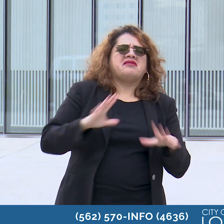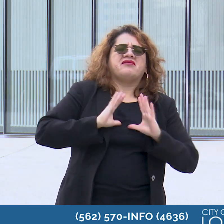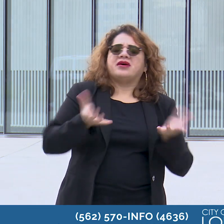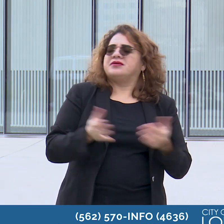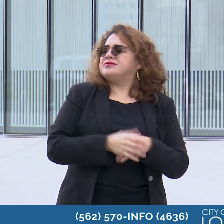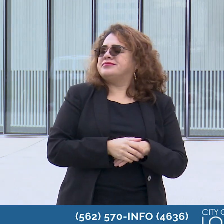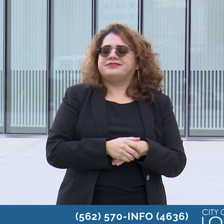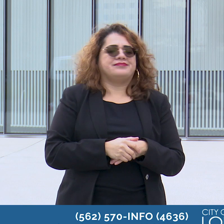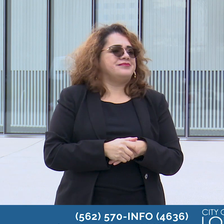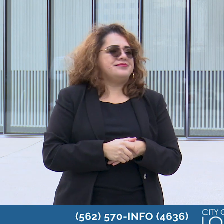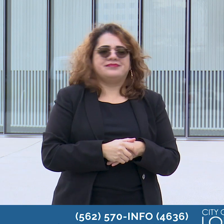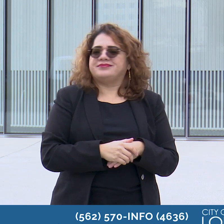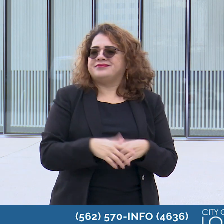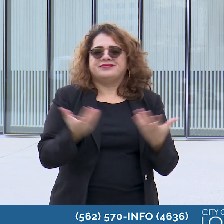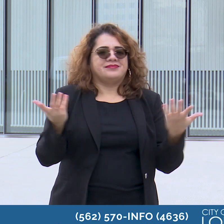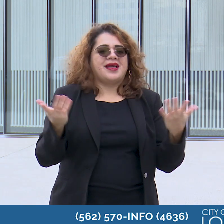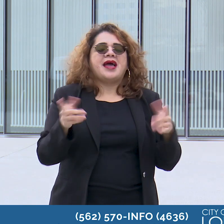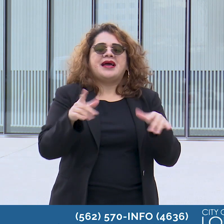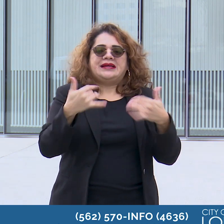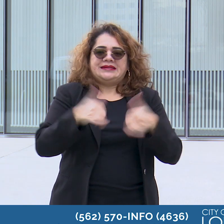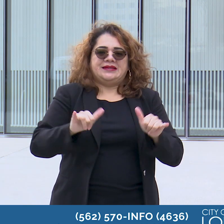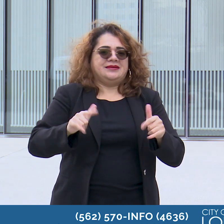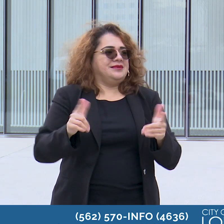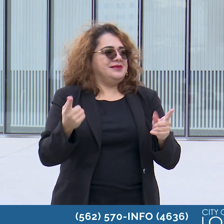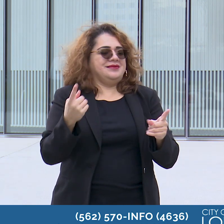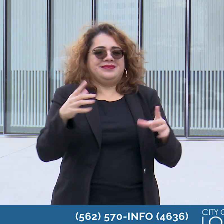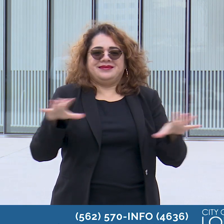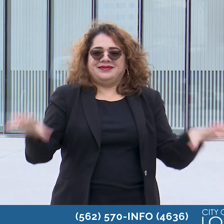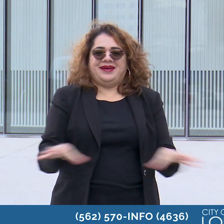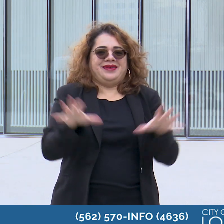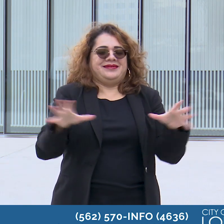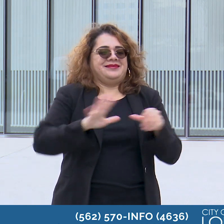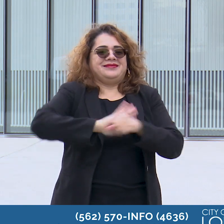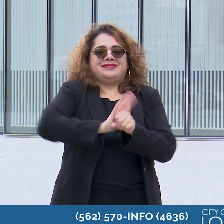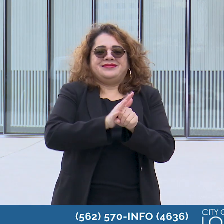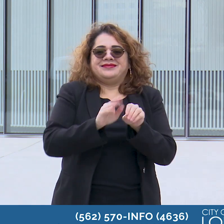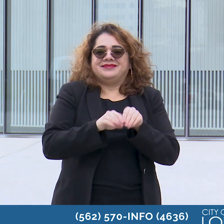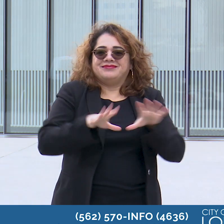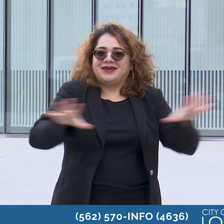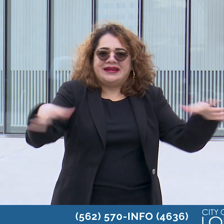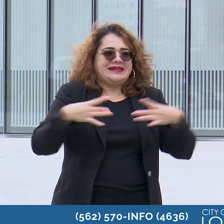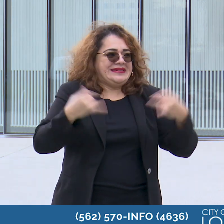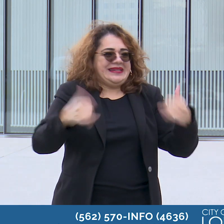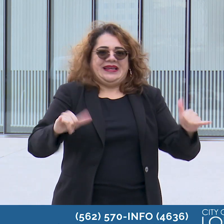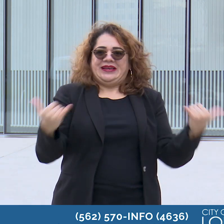a couple weeks will add to the strength of our city and community and more and more and